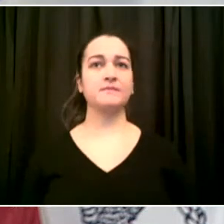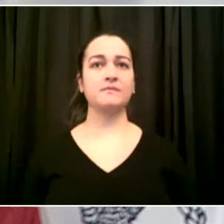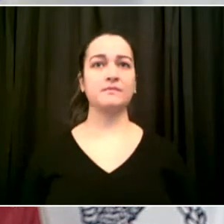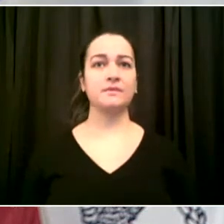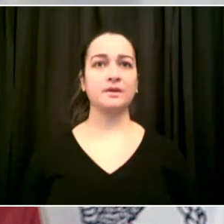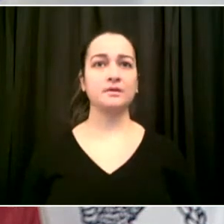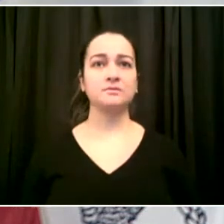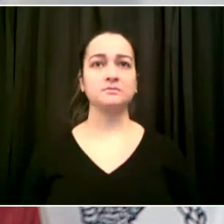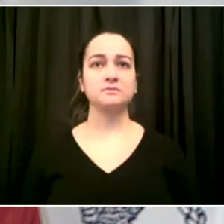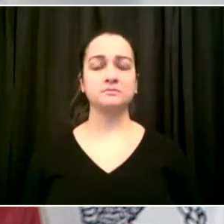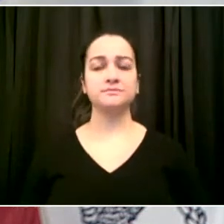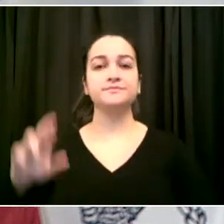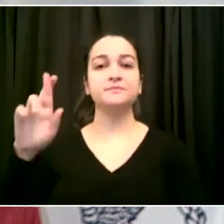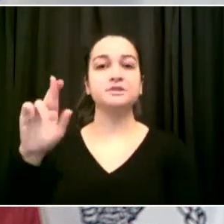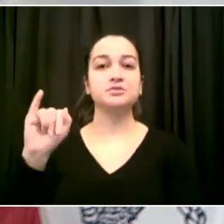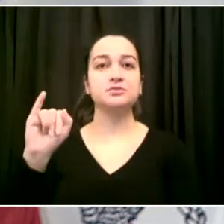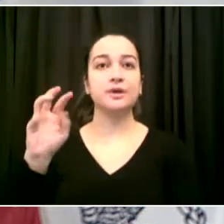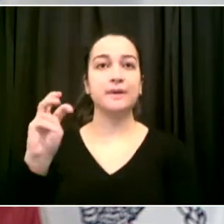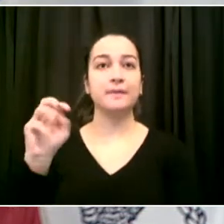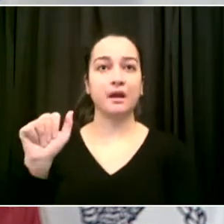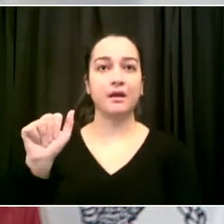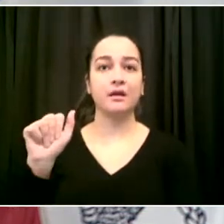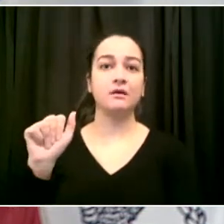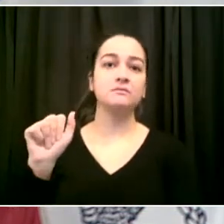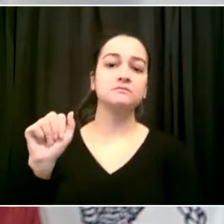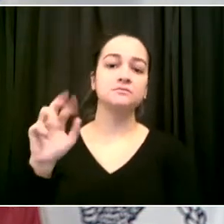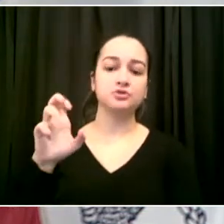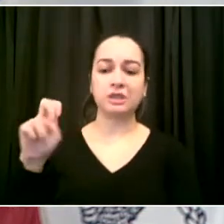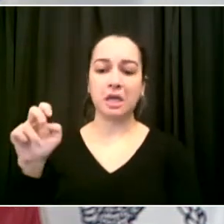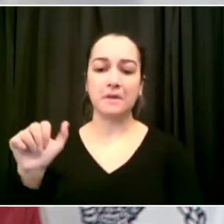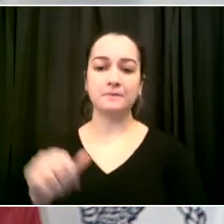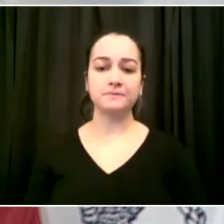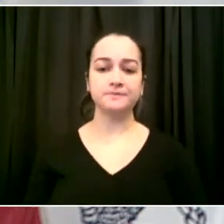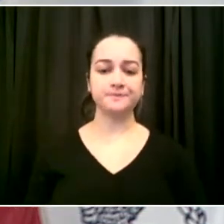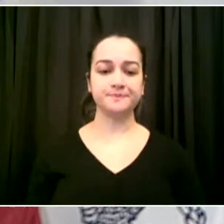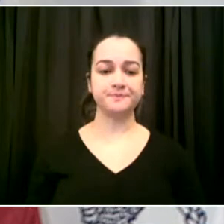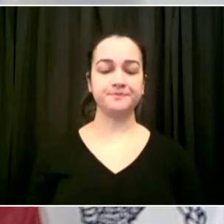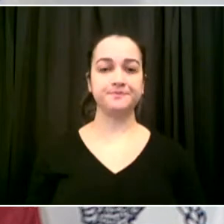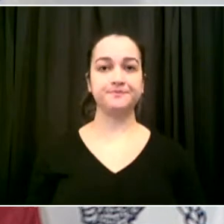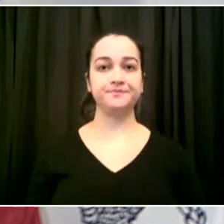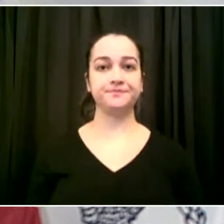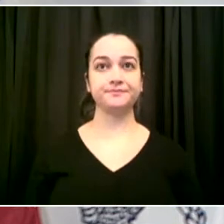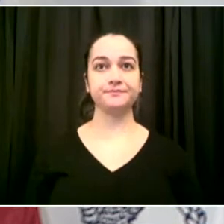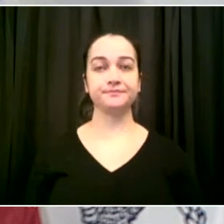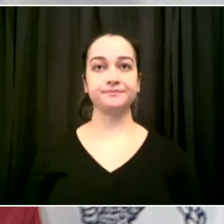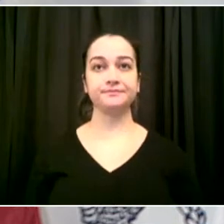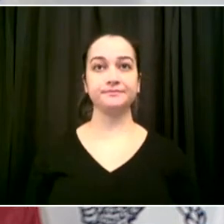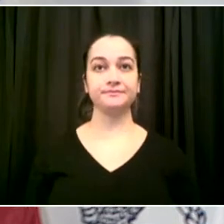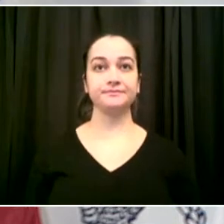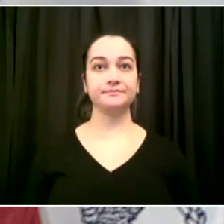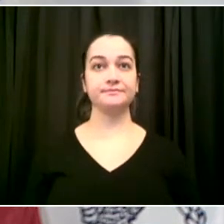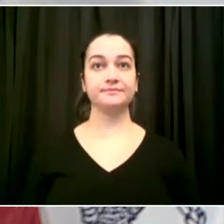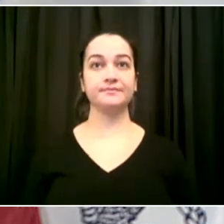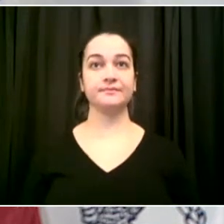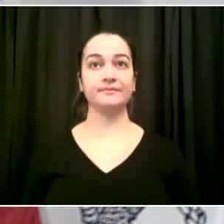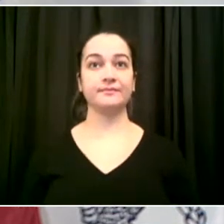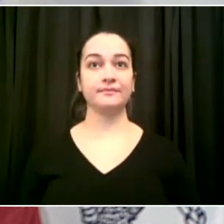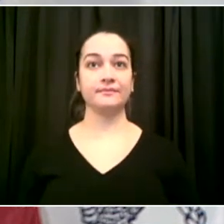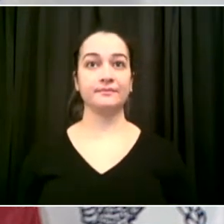THE NEXT IS RIMA. Reporter: HOW ARE YOU DOING?